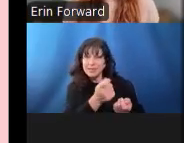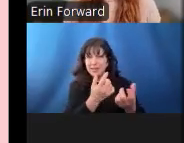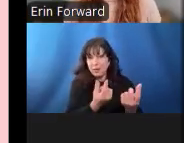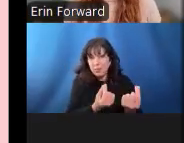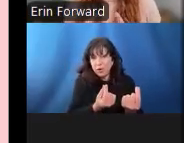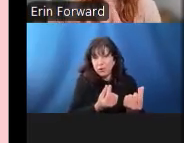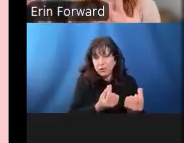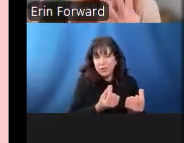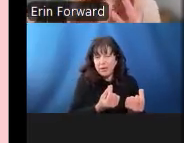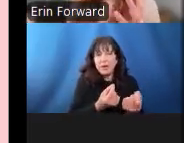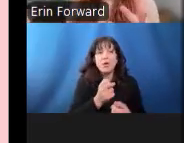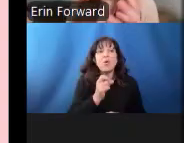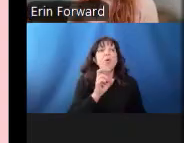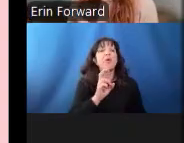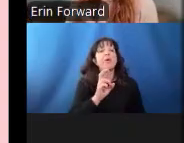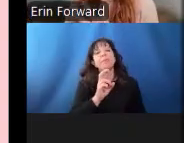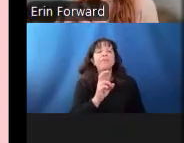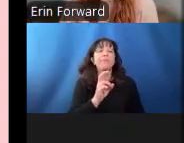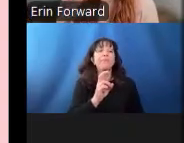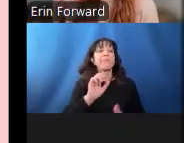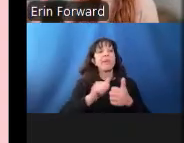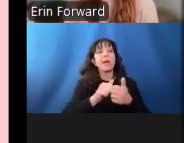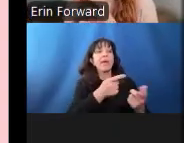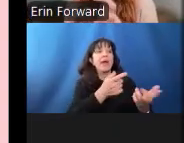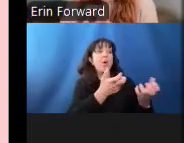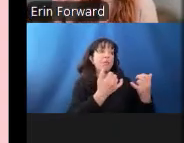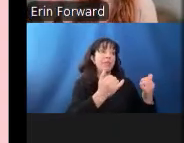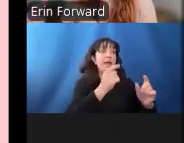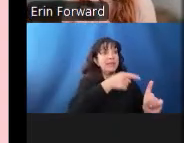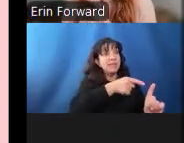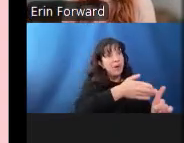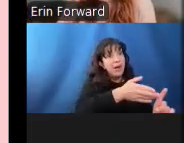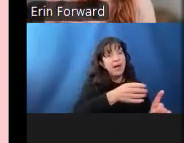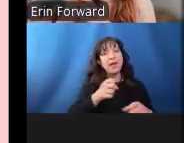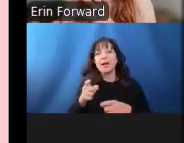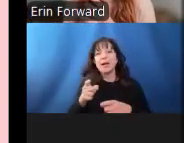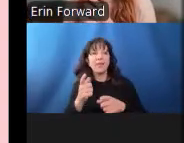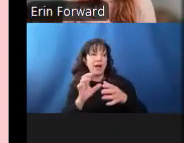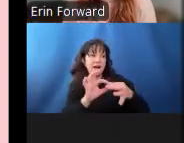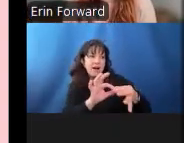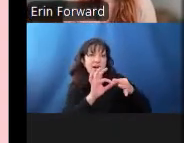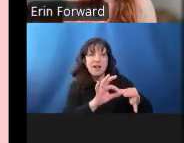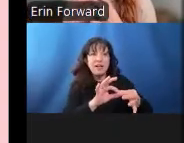you know, they have the way that they want to play, and that connection, relationship, engagement piece is something